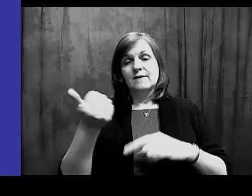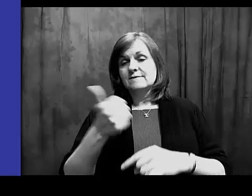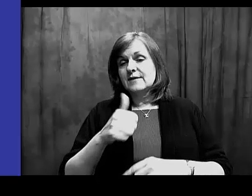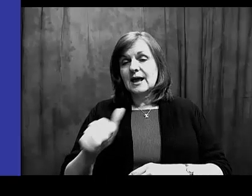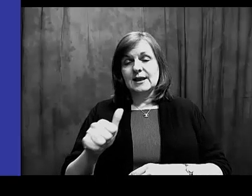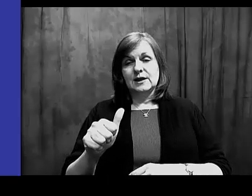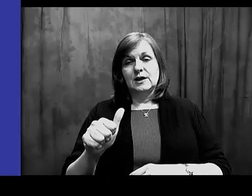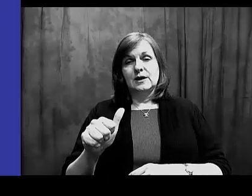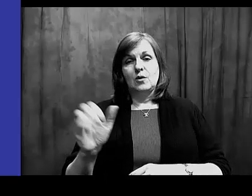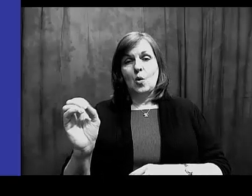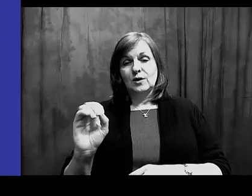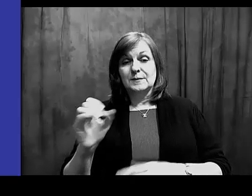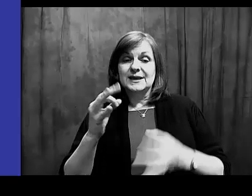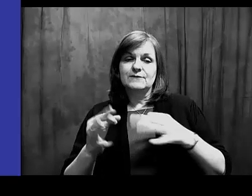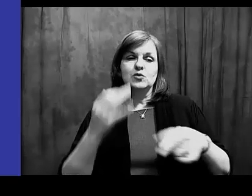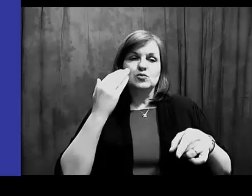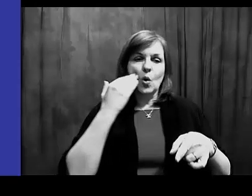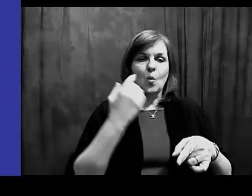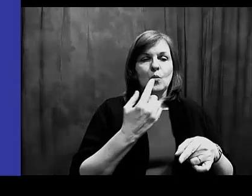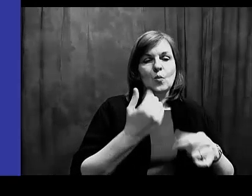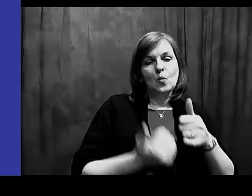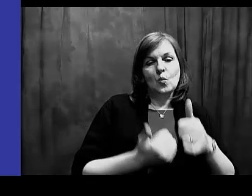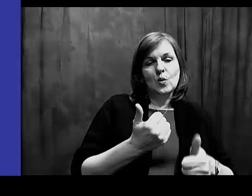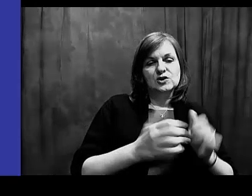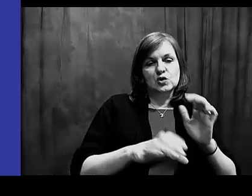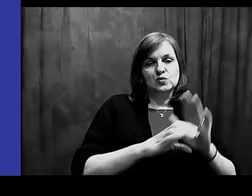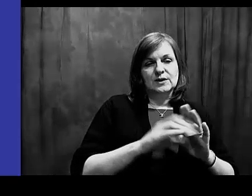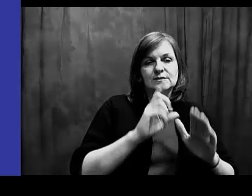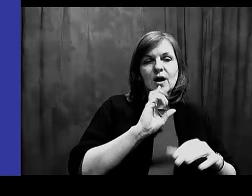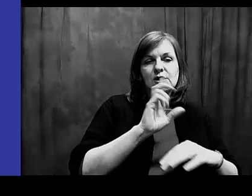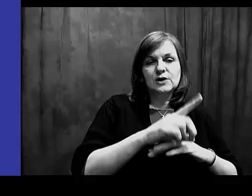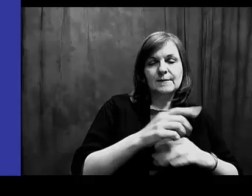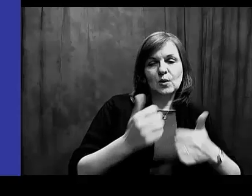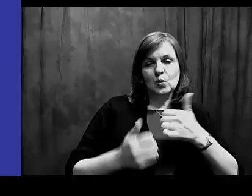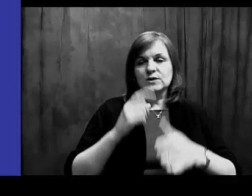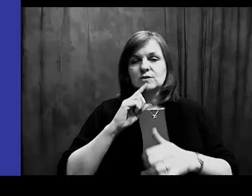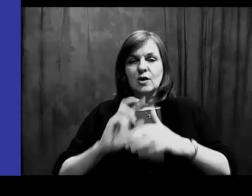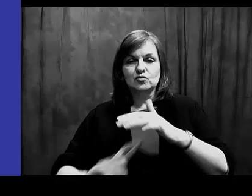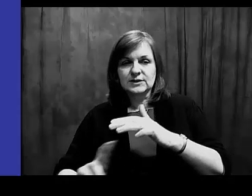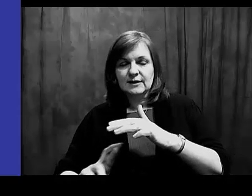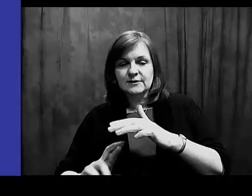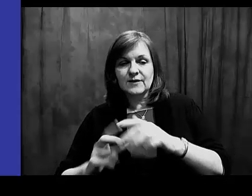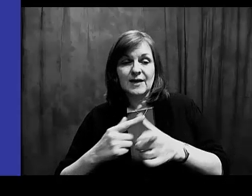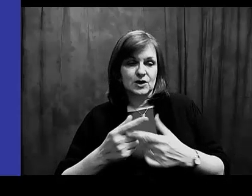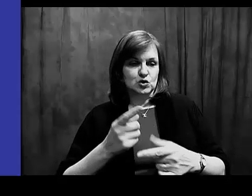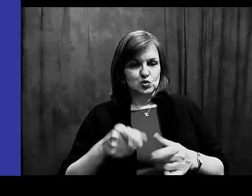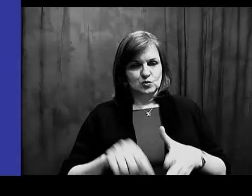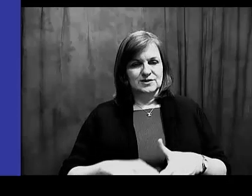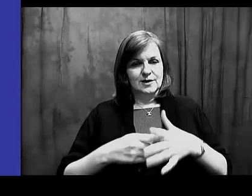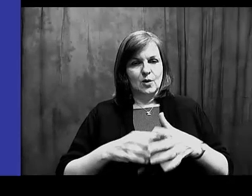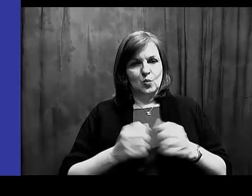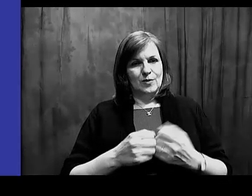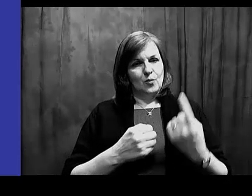of any organisms as long as you know which traits are dominant and which are recessive